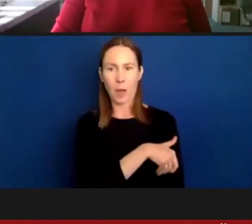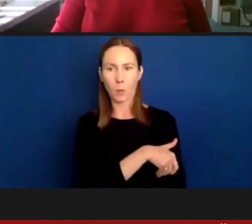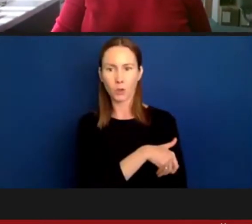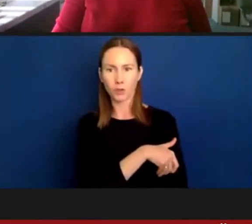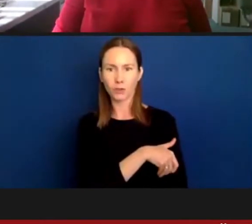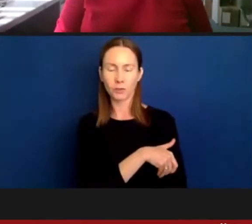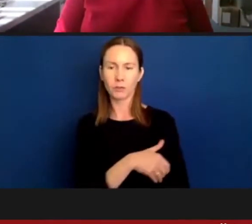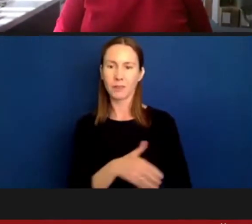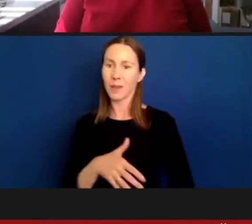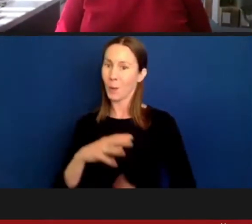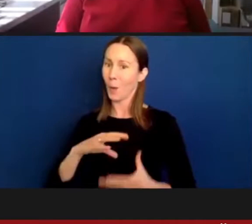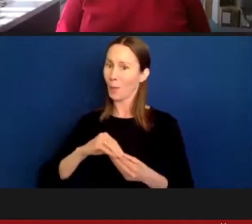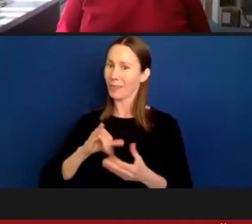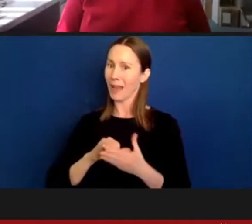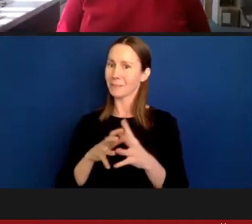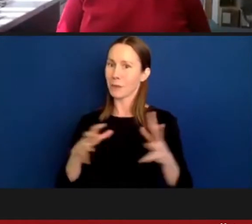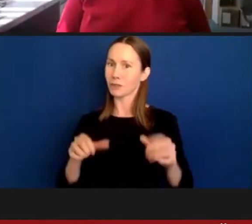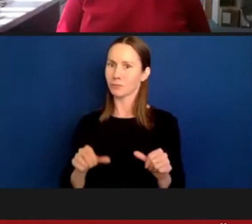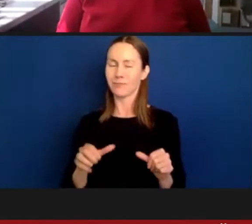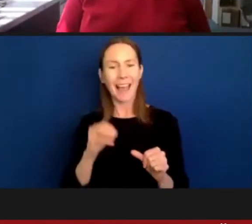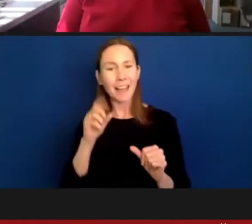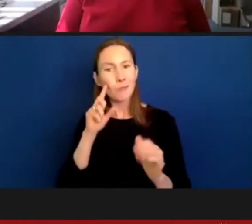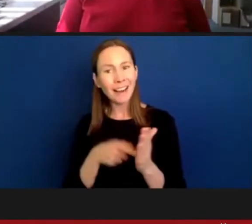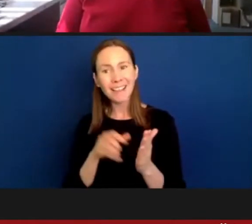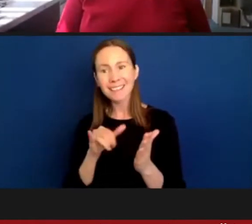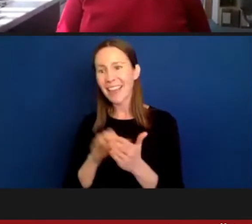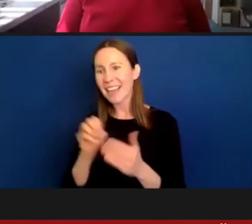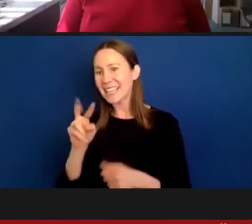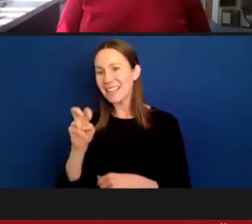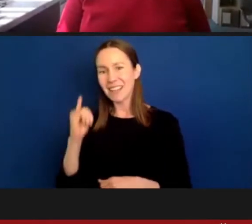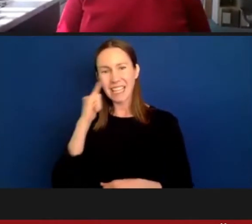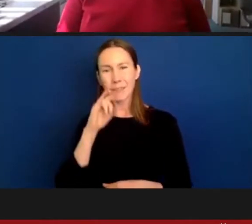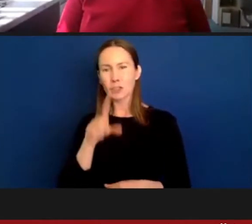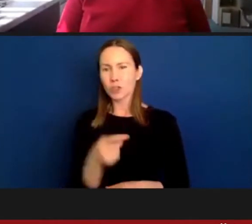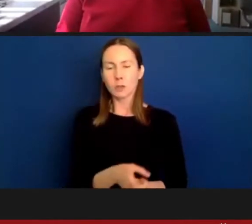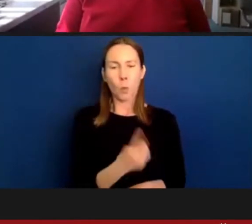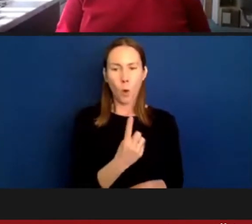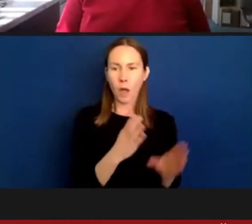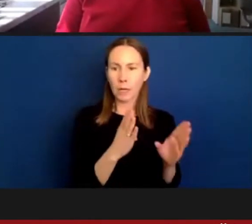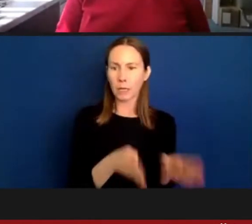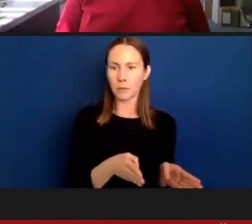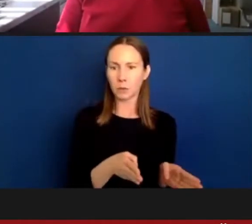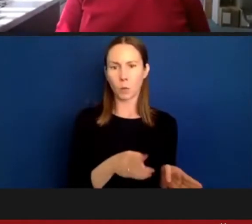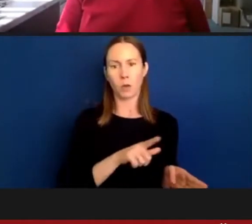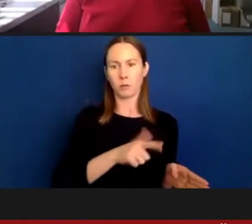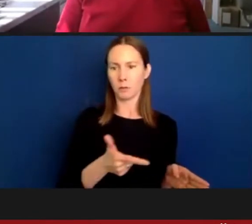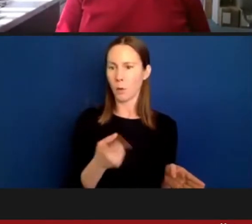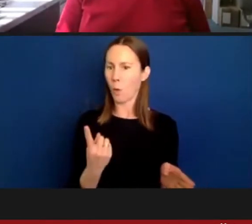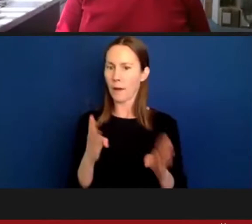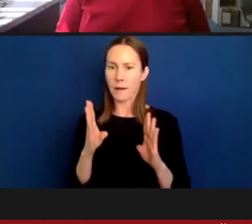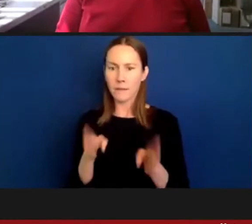And recognize that even when it is one by one—one individual—that that's meaningful,